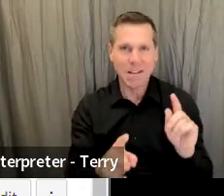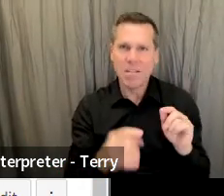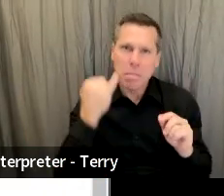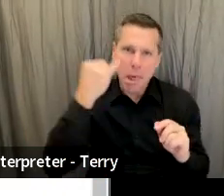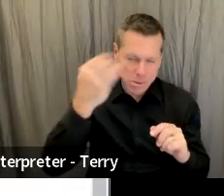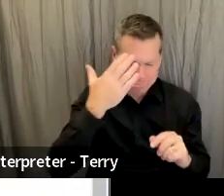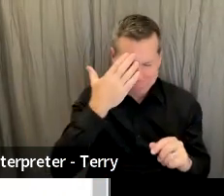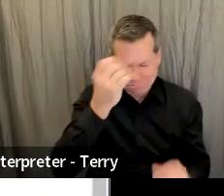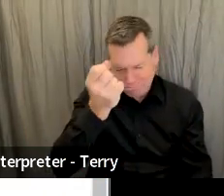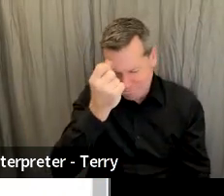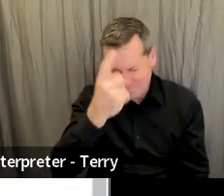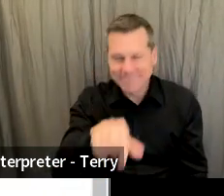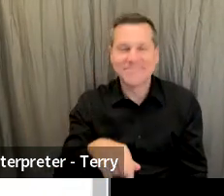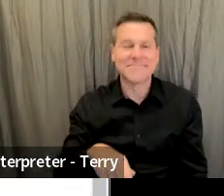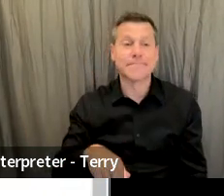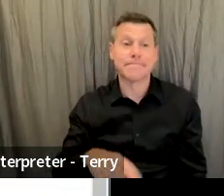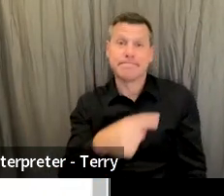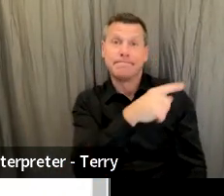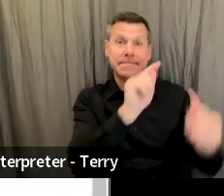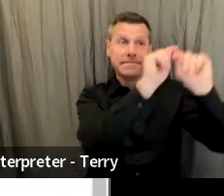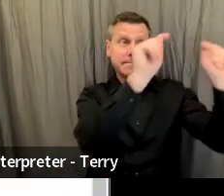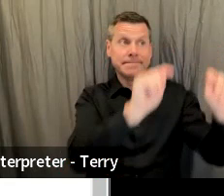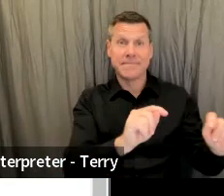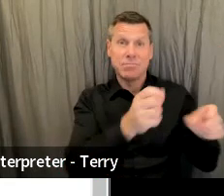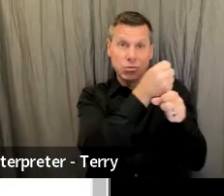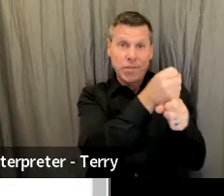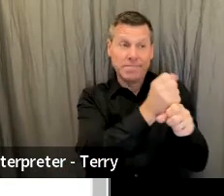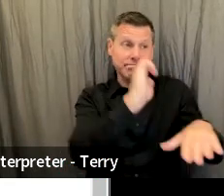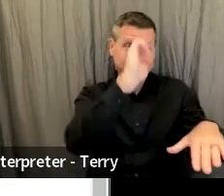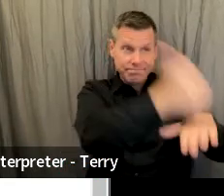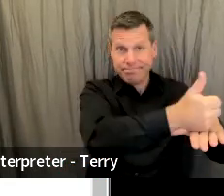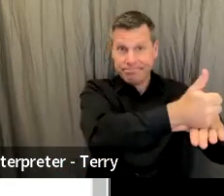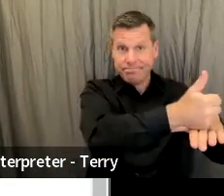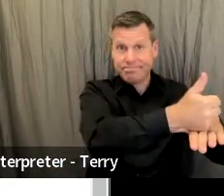once we created the template and streamline the user interface, all of the information that we're